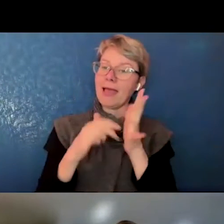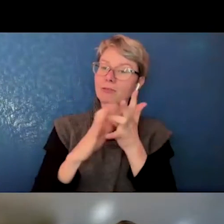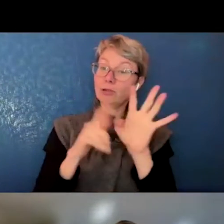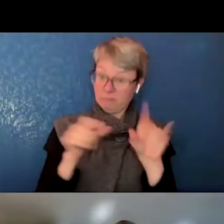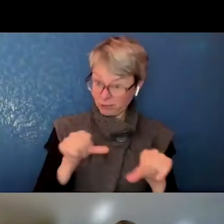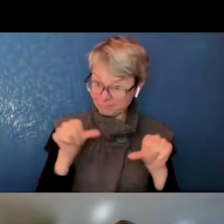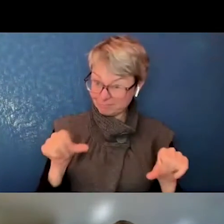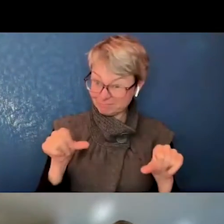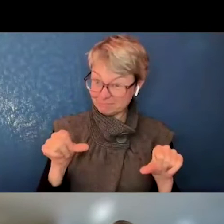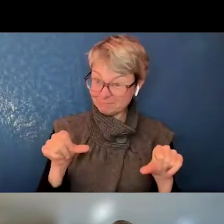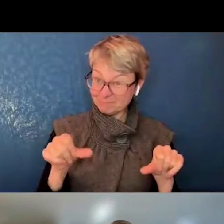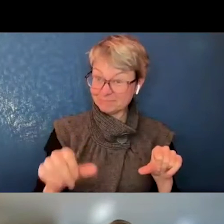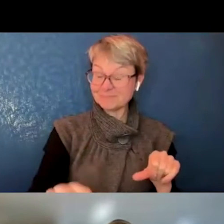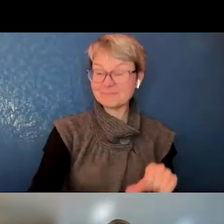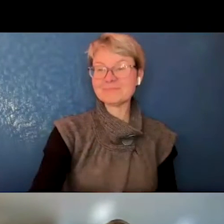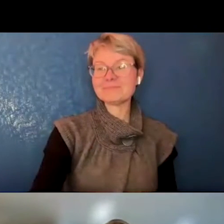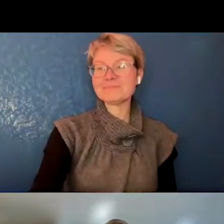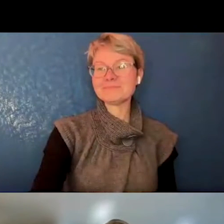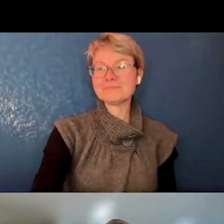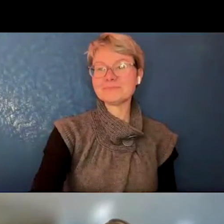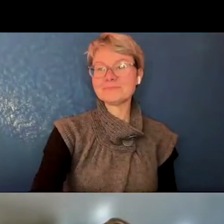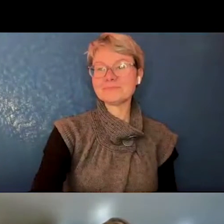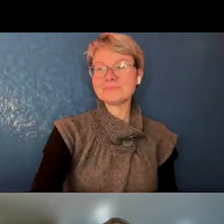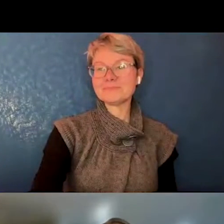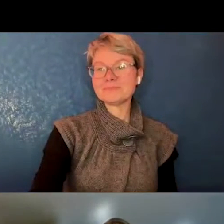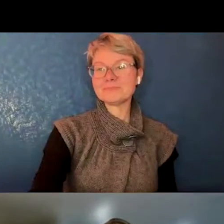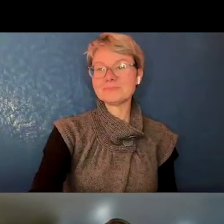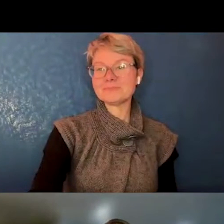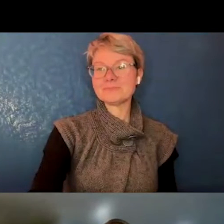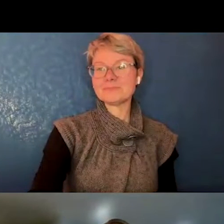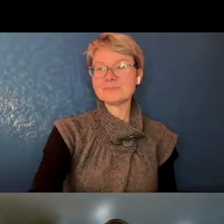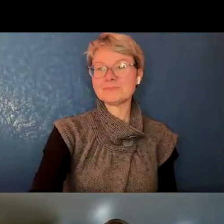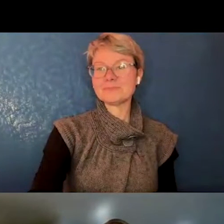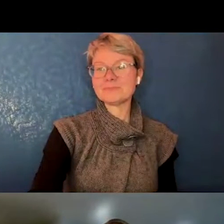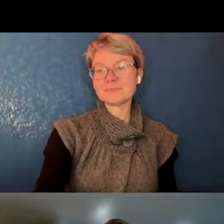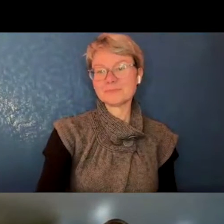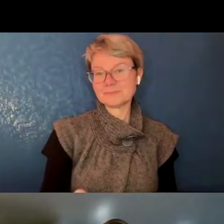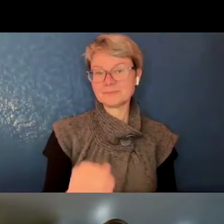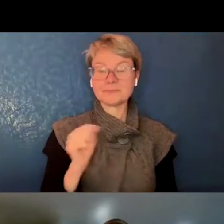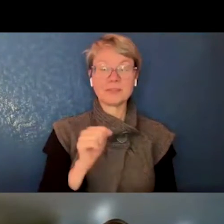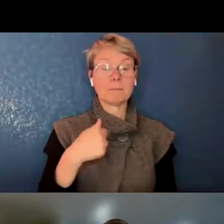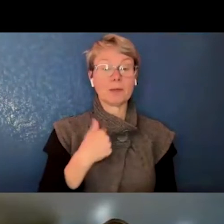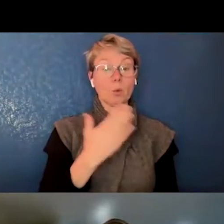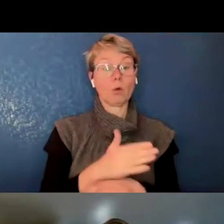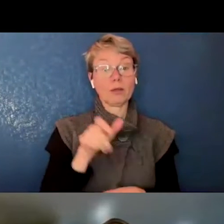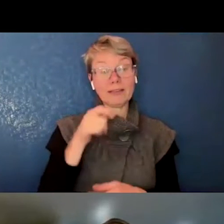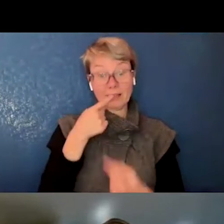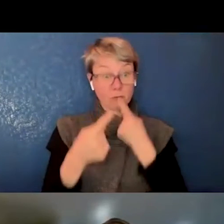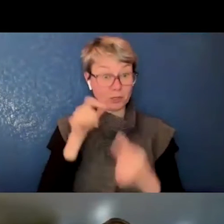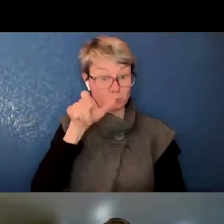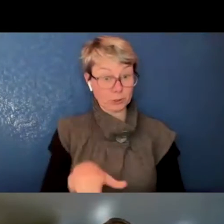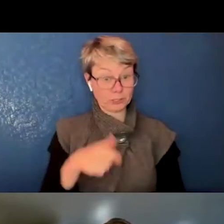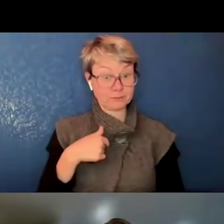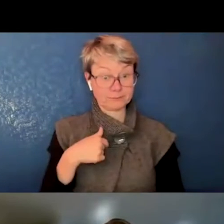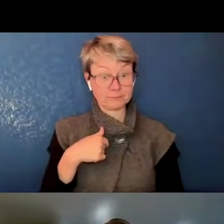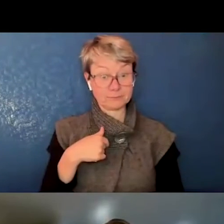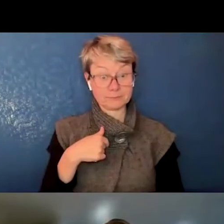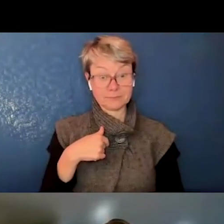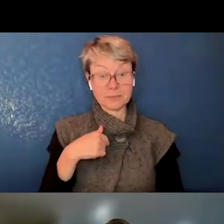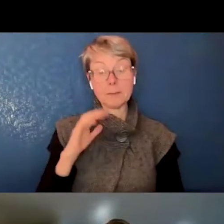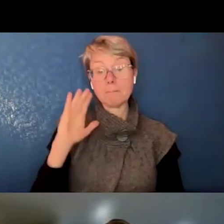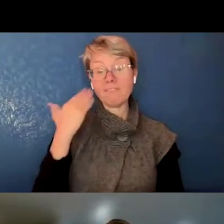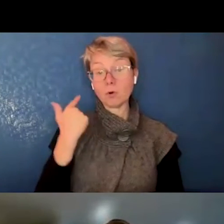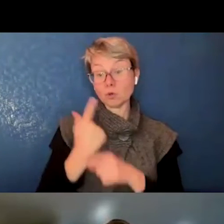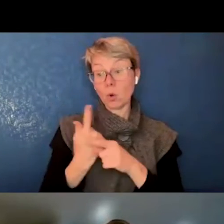if you have any examples sure so as an information officer um I spoke to I spoke to a customer um